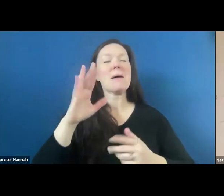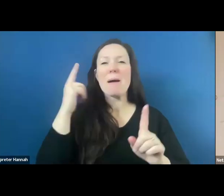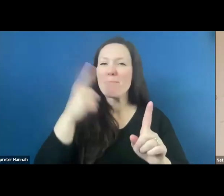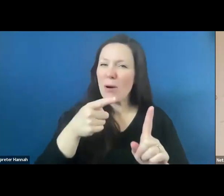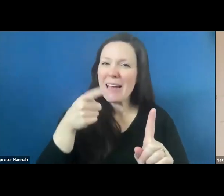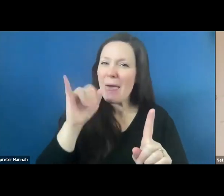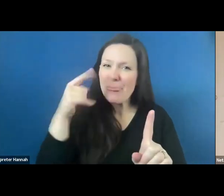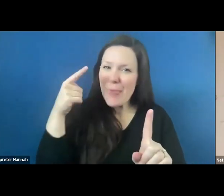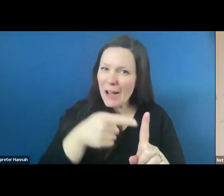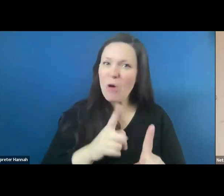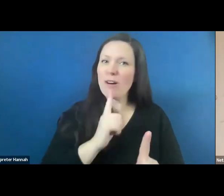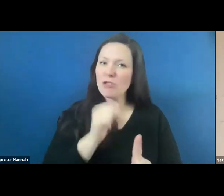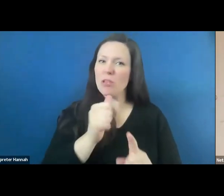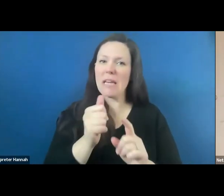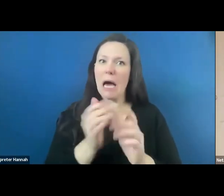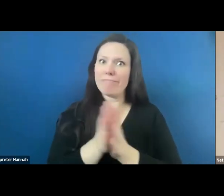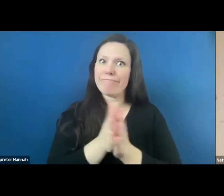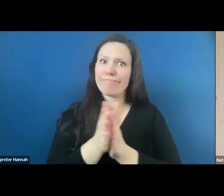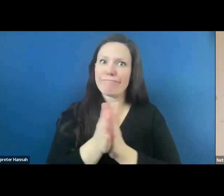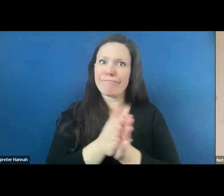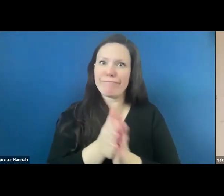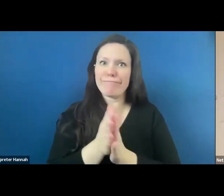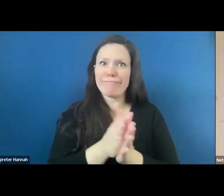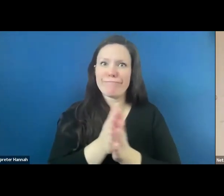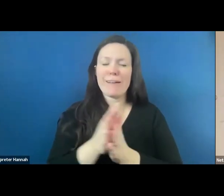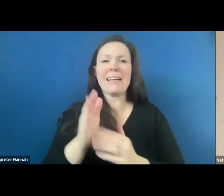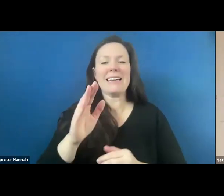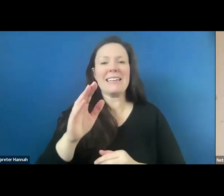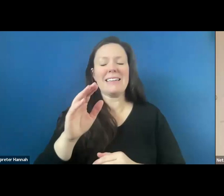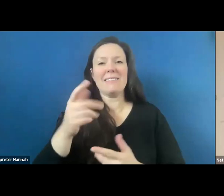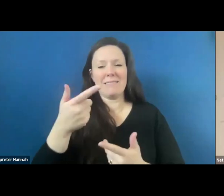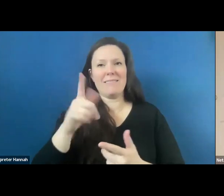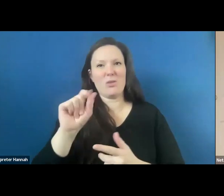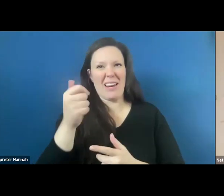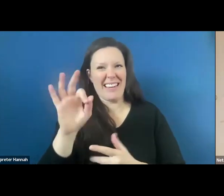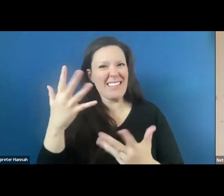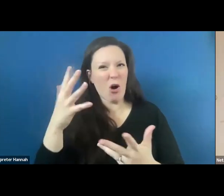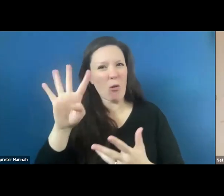They're almost already there if they've not already met it. The Navy and the Air Force also have emission reduction